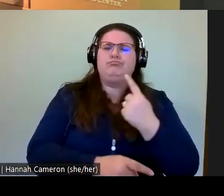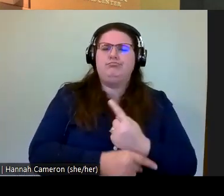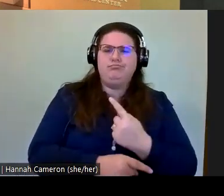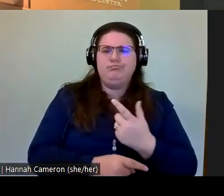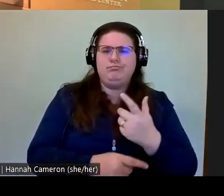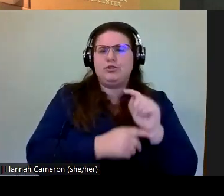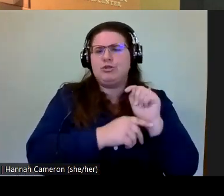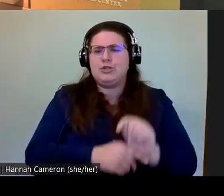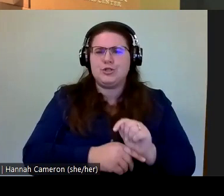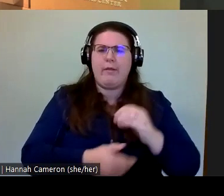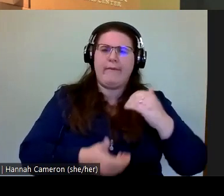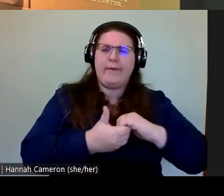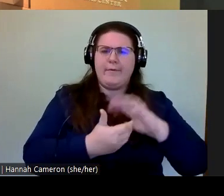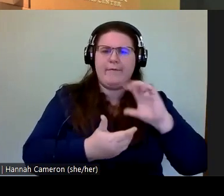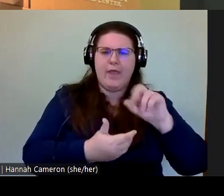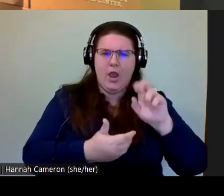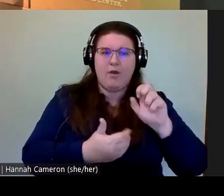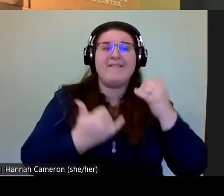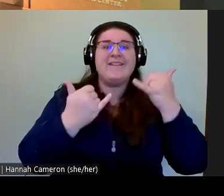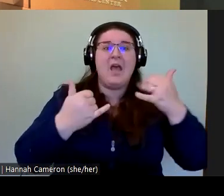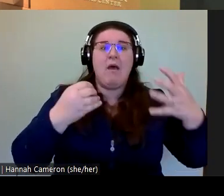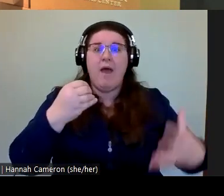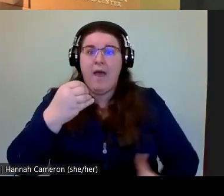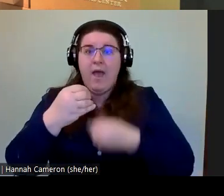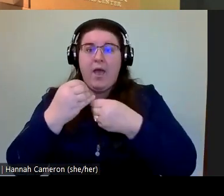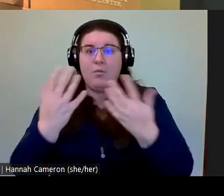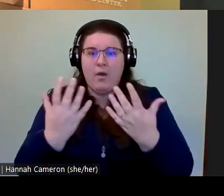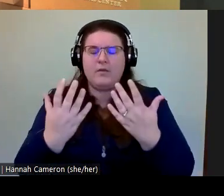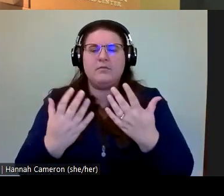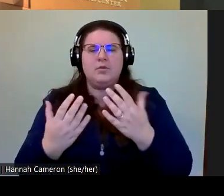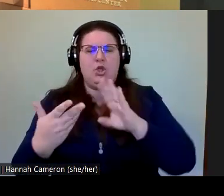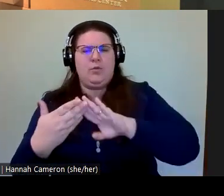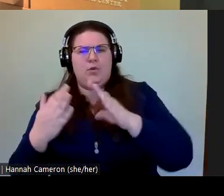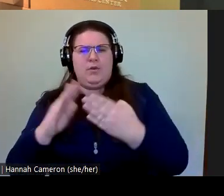a community- based organization that works in the community who could provide some additional